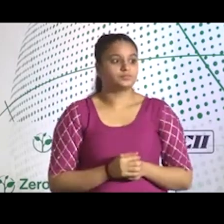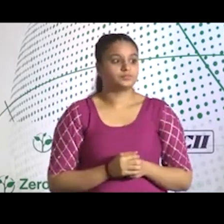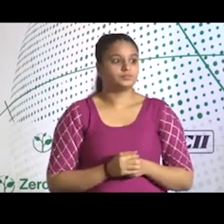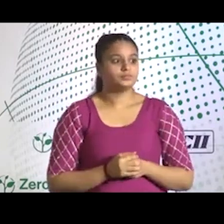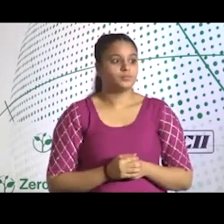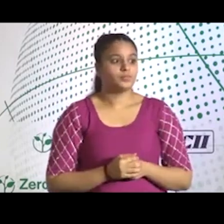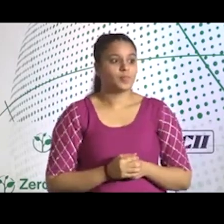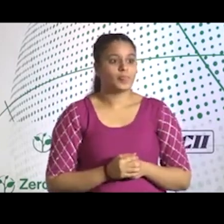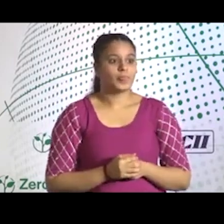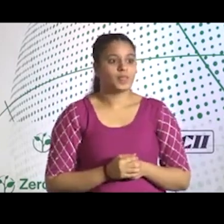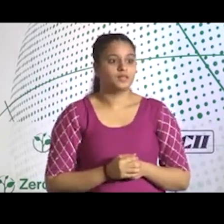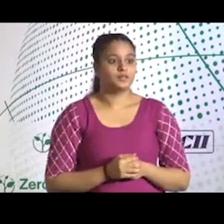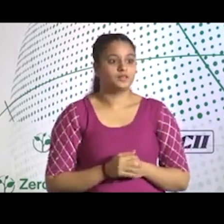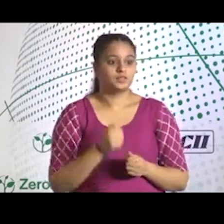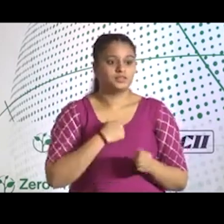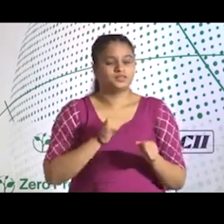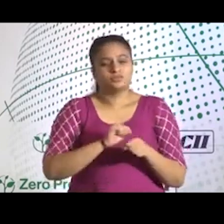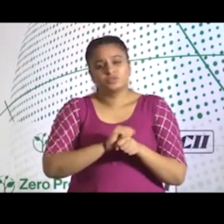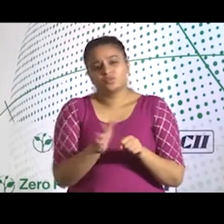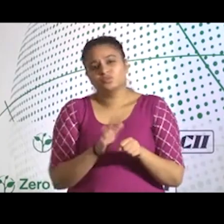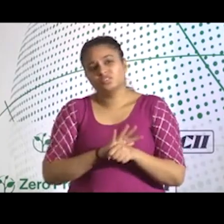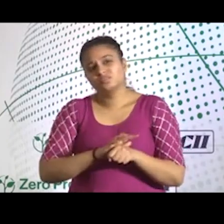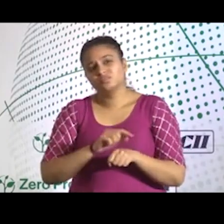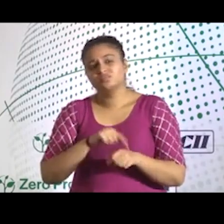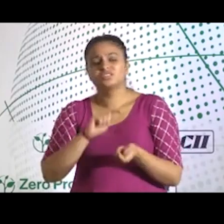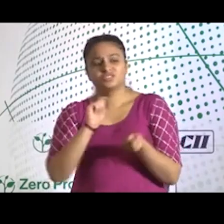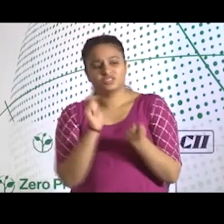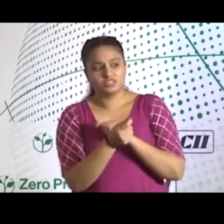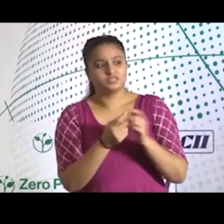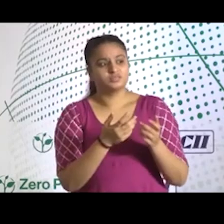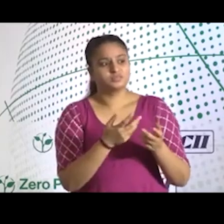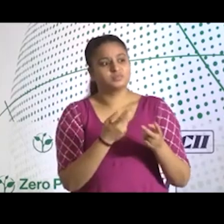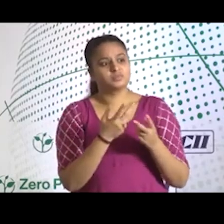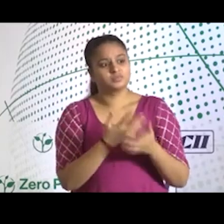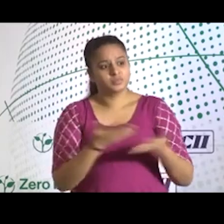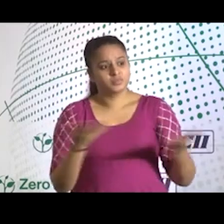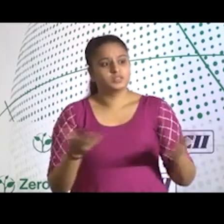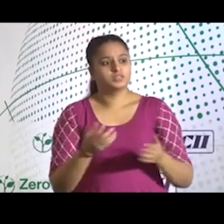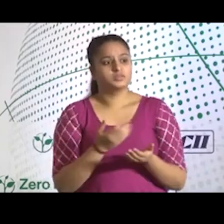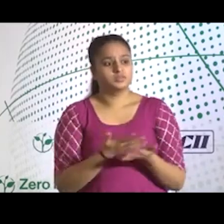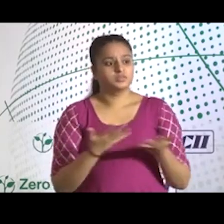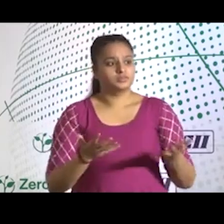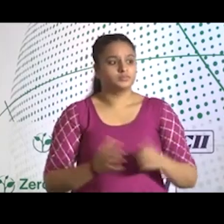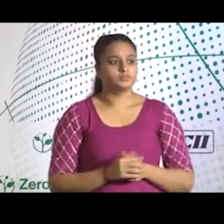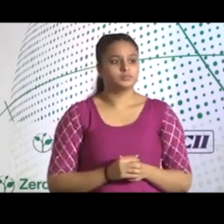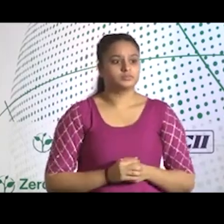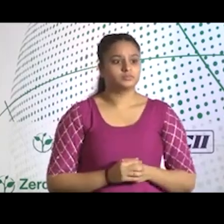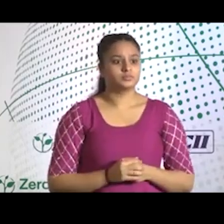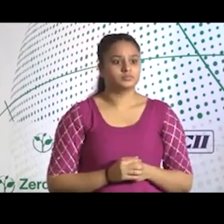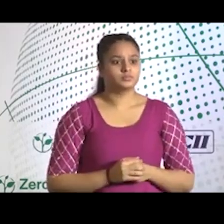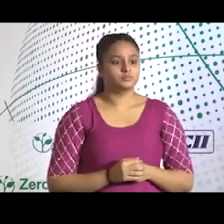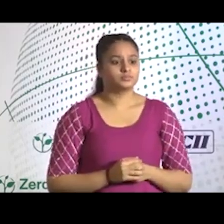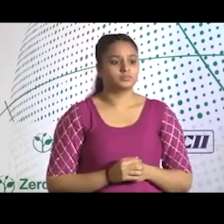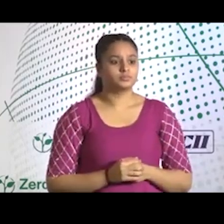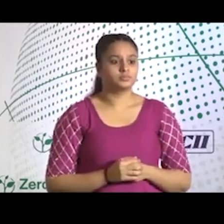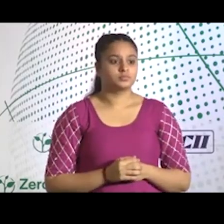I think Gawain changed a lot of that. The reason being that everybody was online.